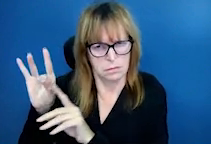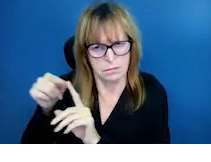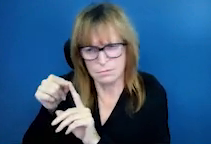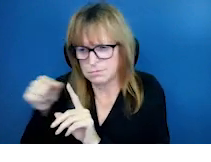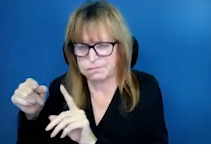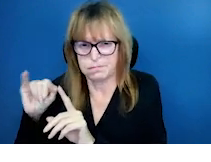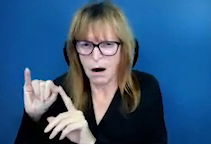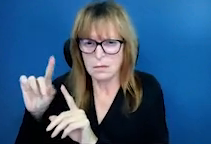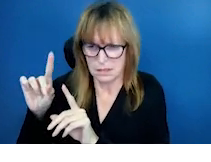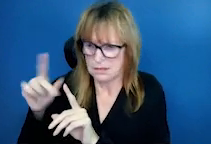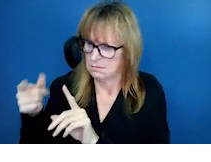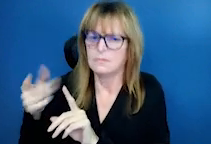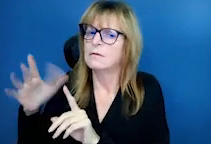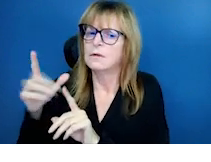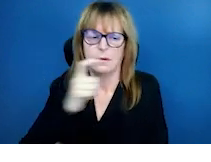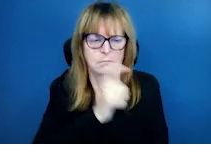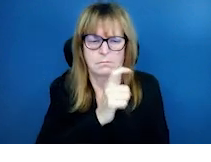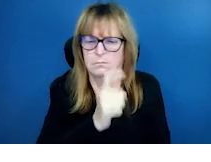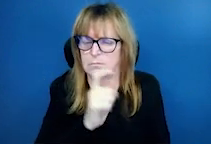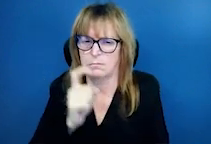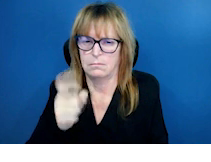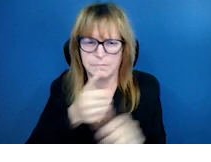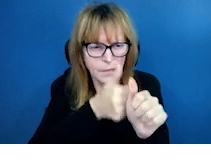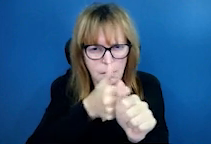The COIN counts the number of federal income tax returns an